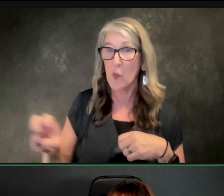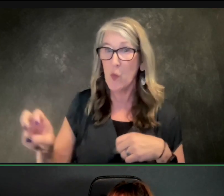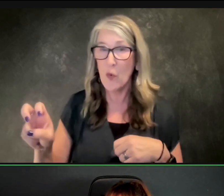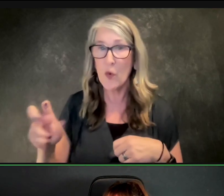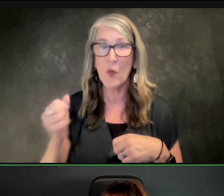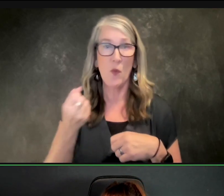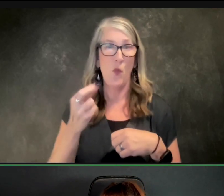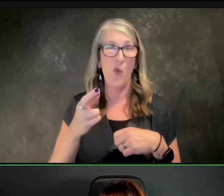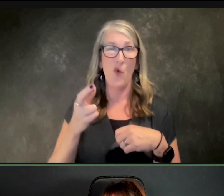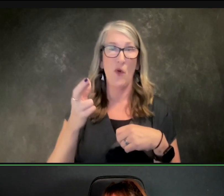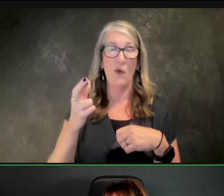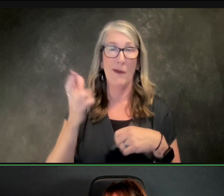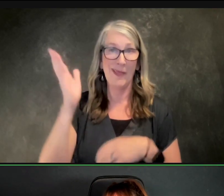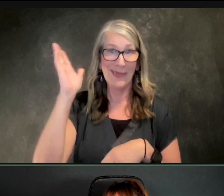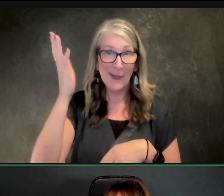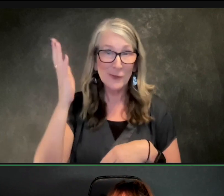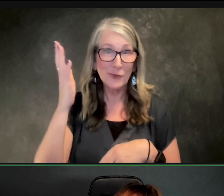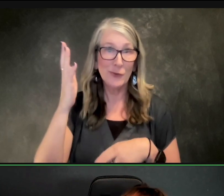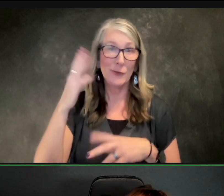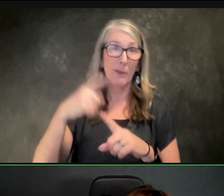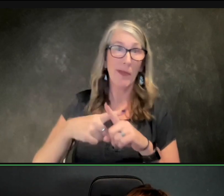There are hands-on activities.